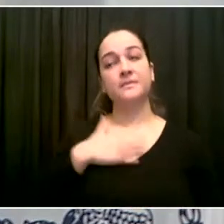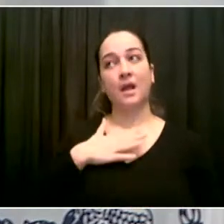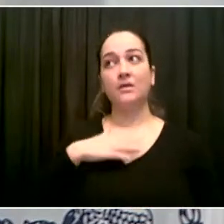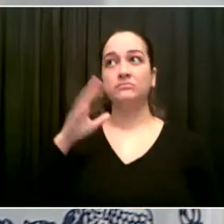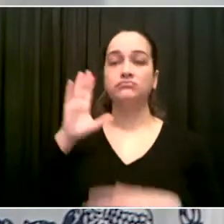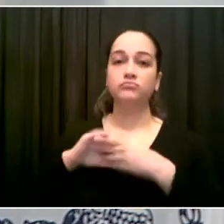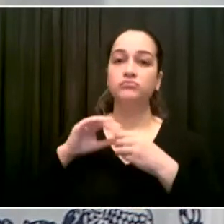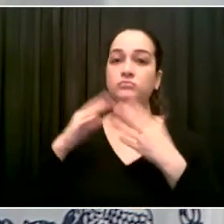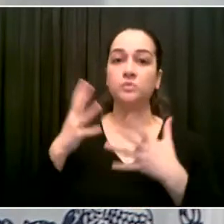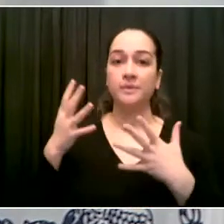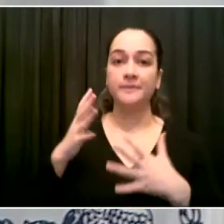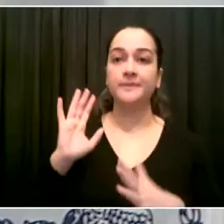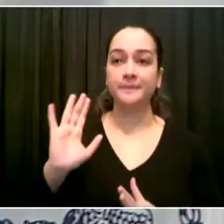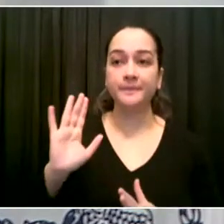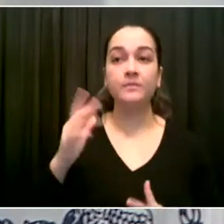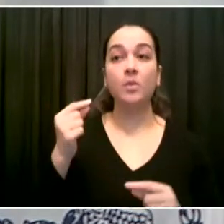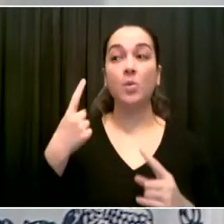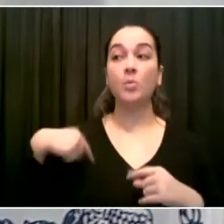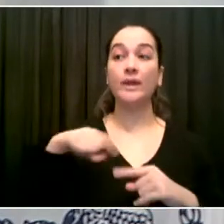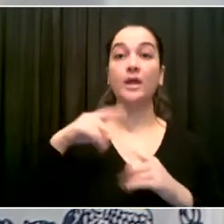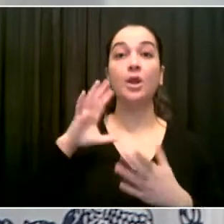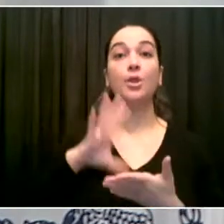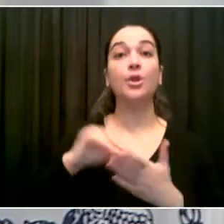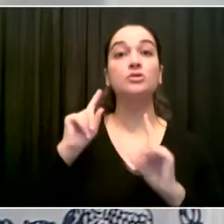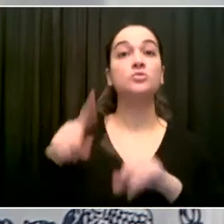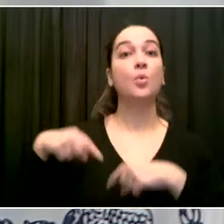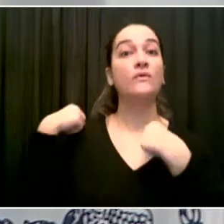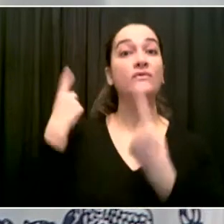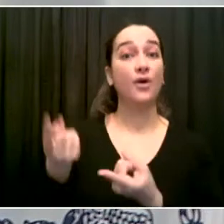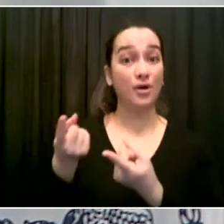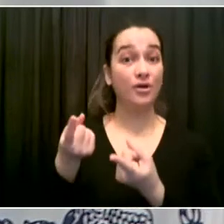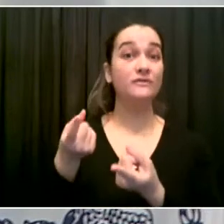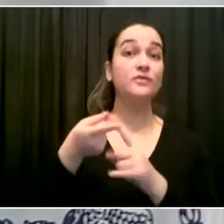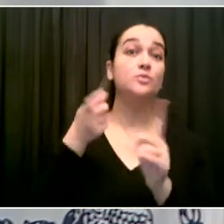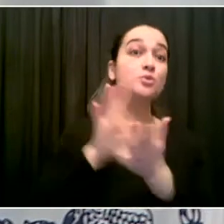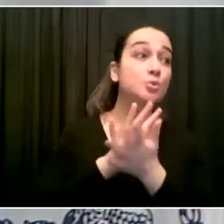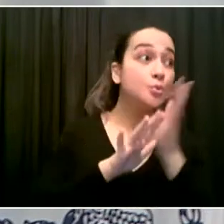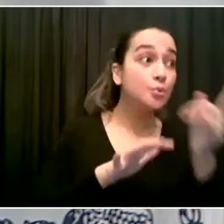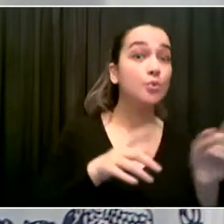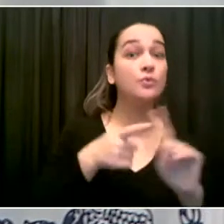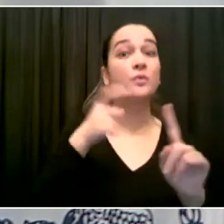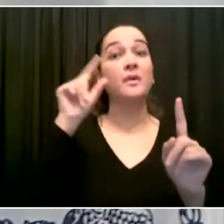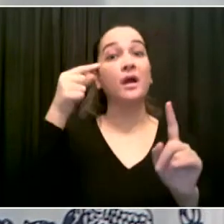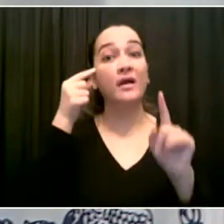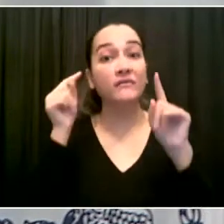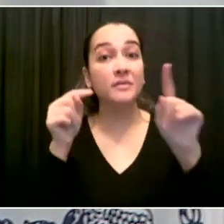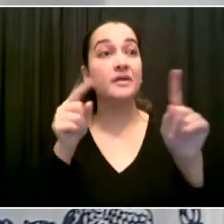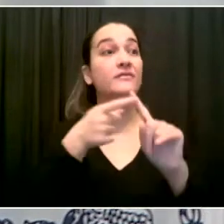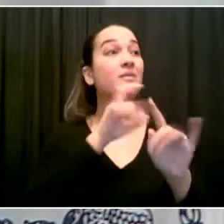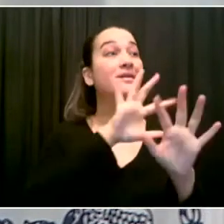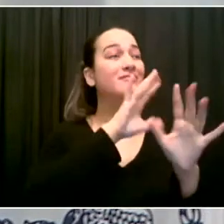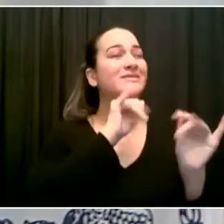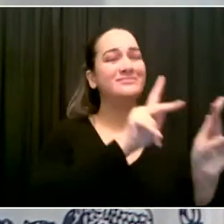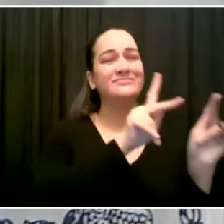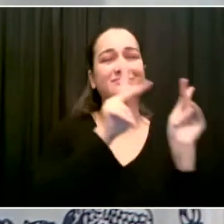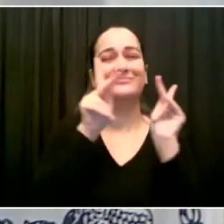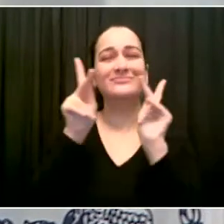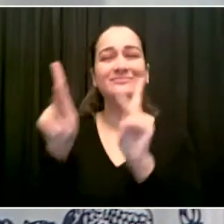LESSONS WE'VE LEARNED FROM ALL THE WORK THAT' S HAPPENINGNGIN THE CITY GOVERNMENT, INCLUDING THE